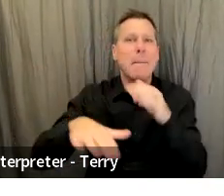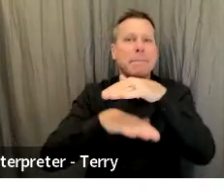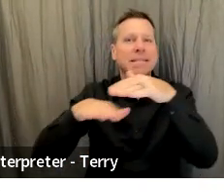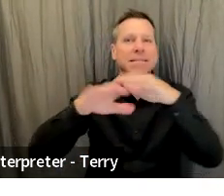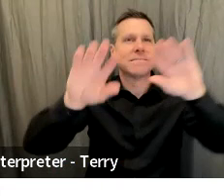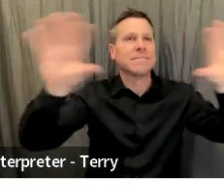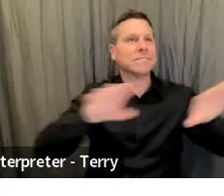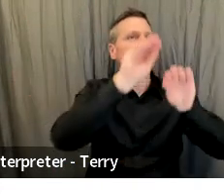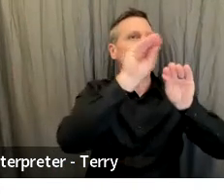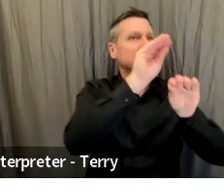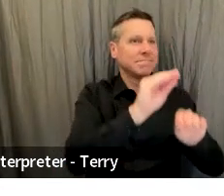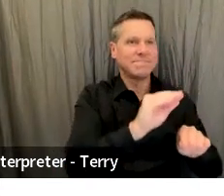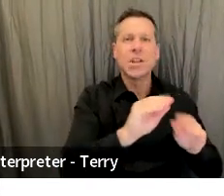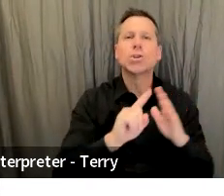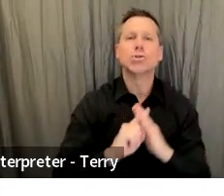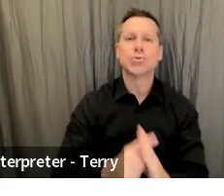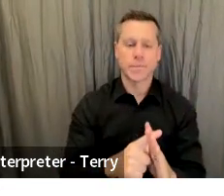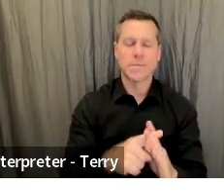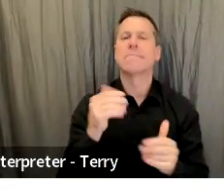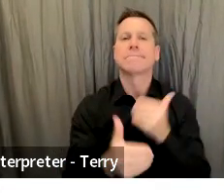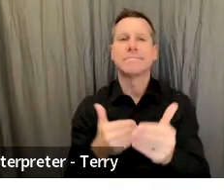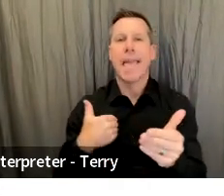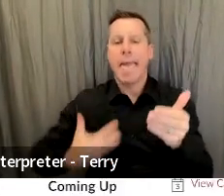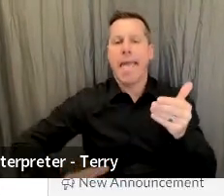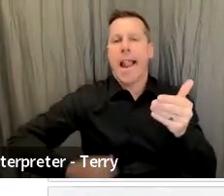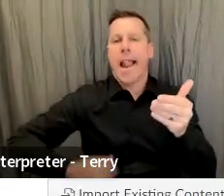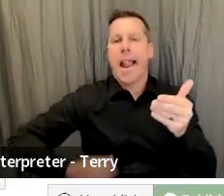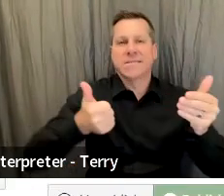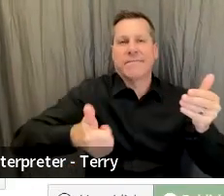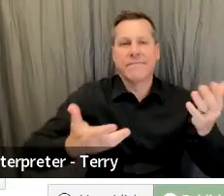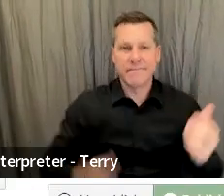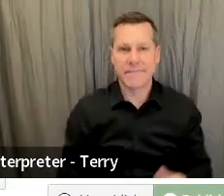and then let's see, I don't think there's anything else